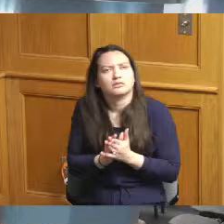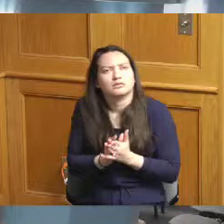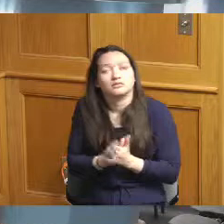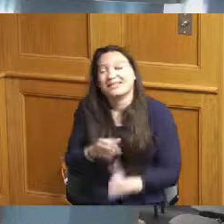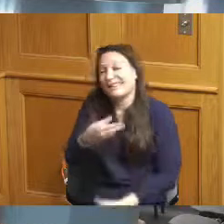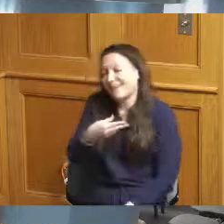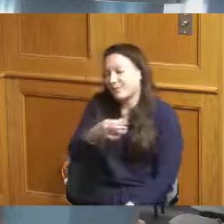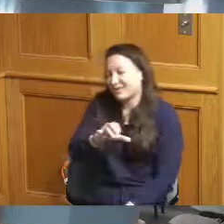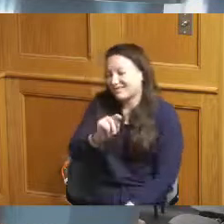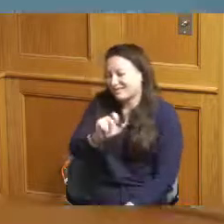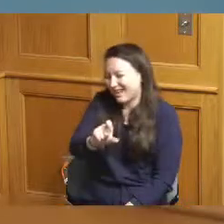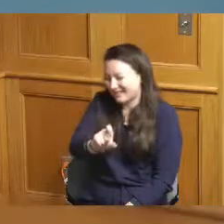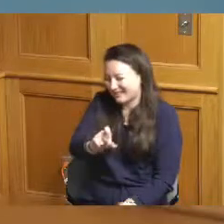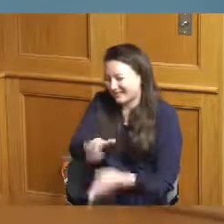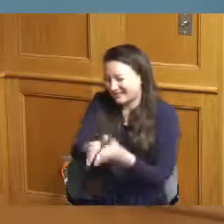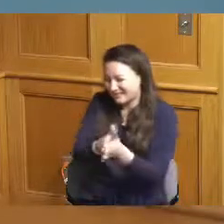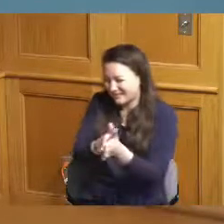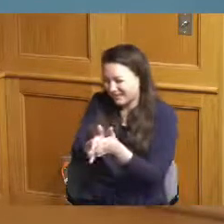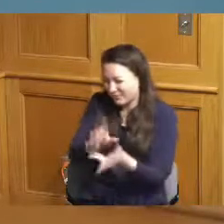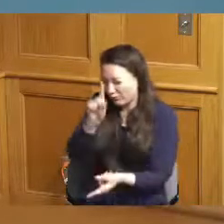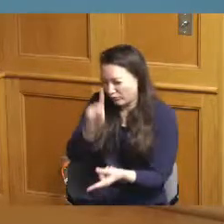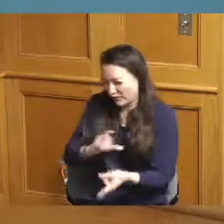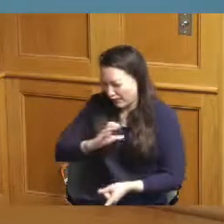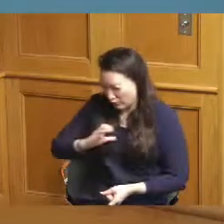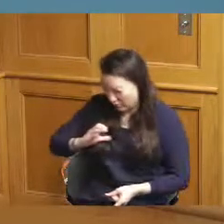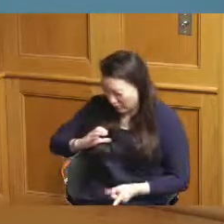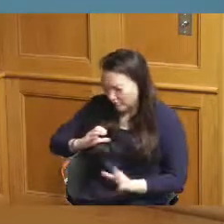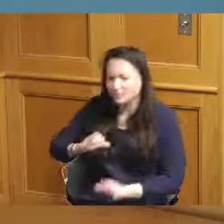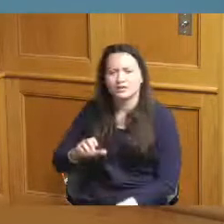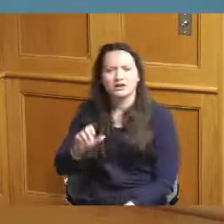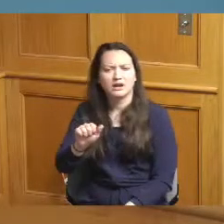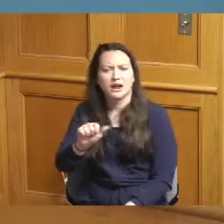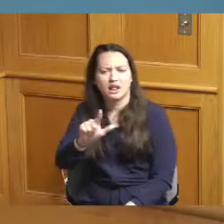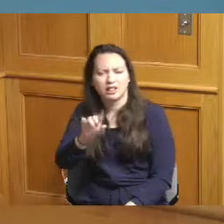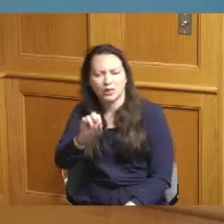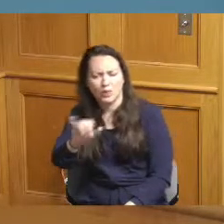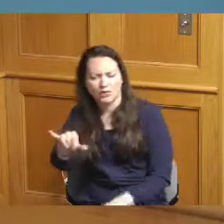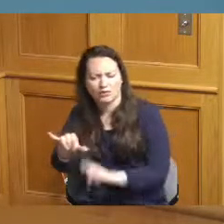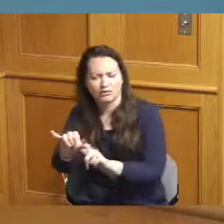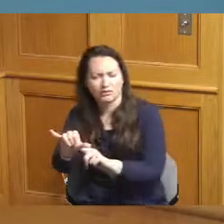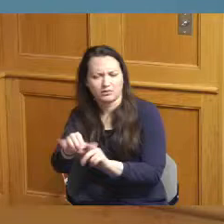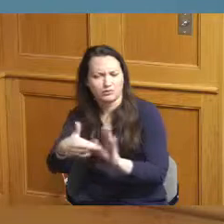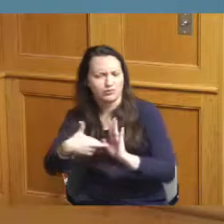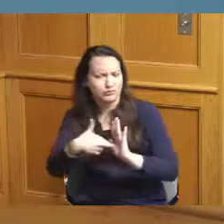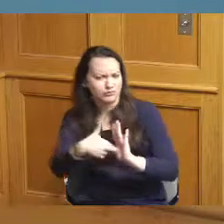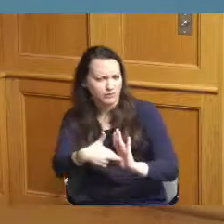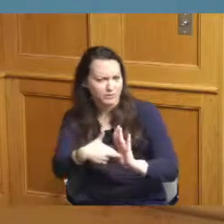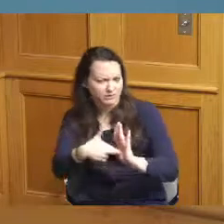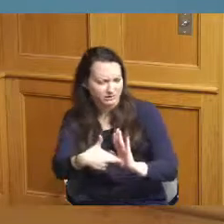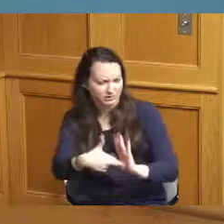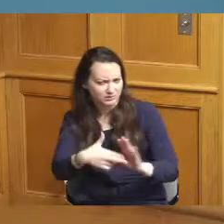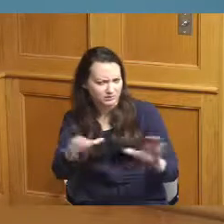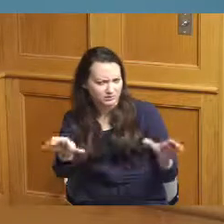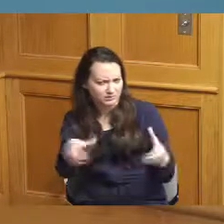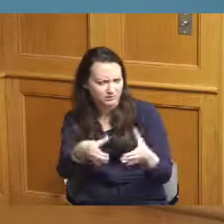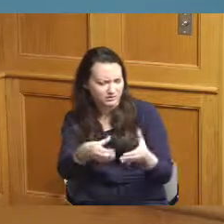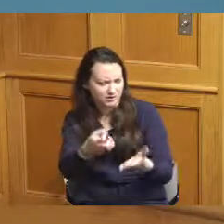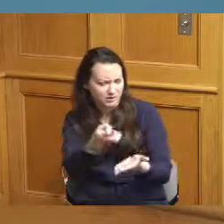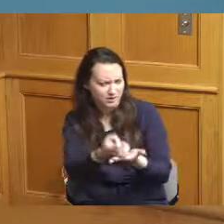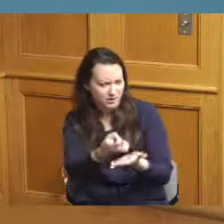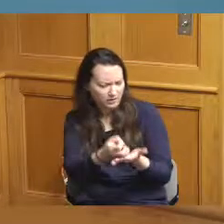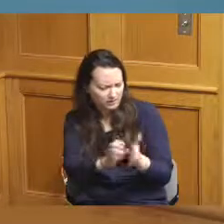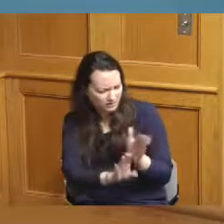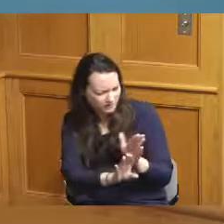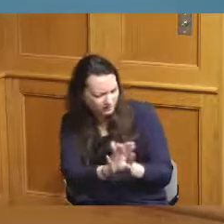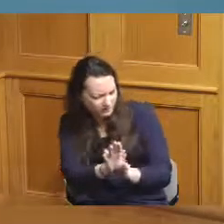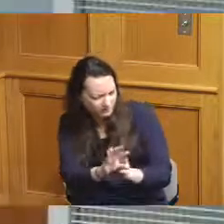County tax incentive review Council Alloy is representing the economic development we staff